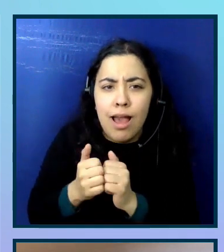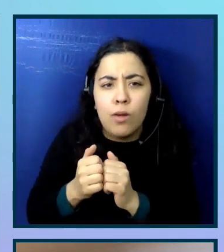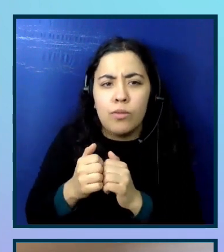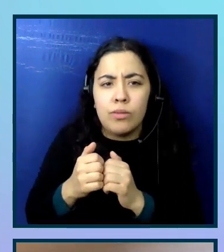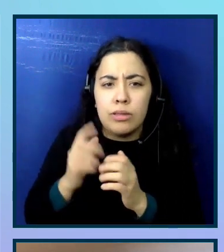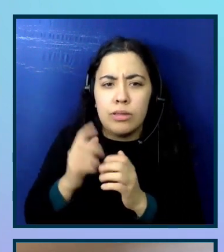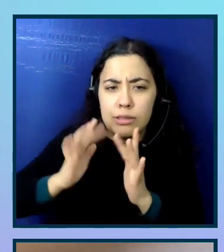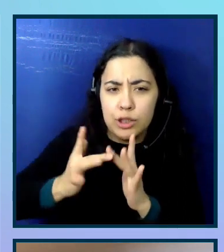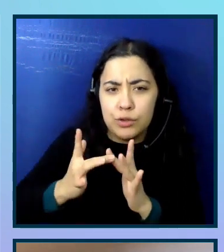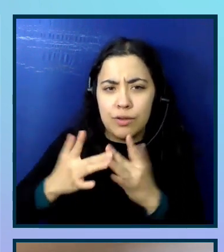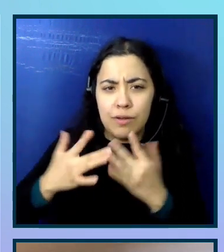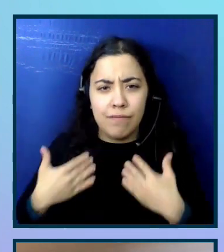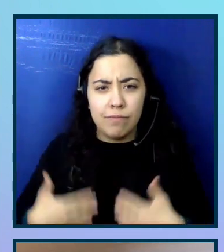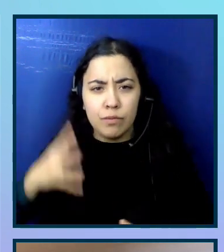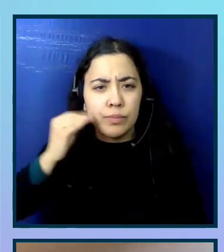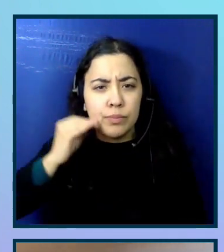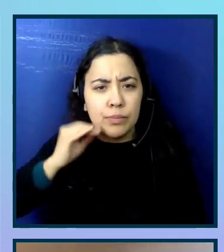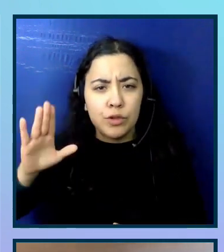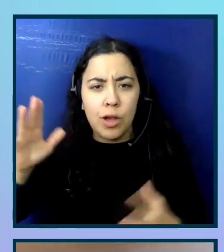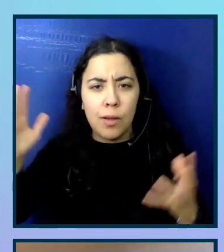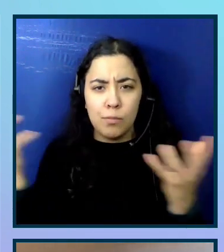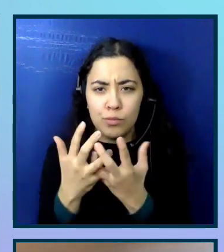are merging together, which requires us